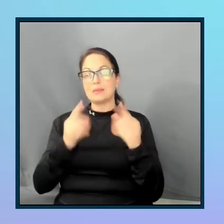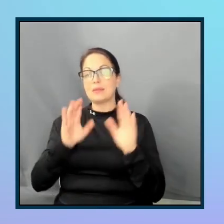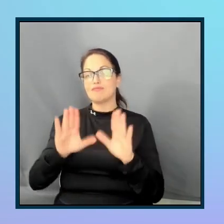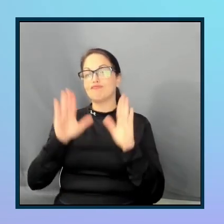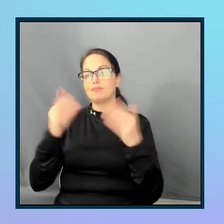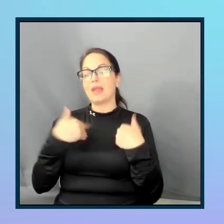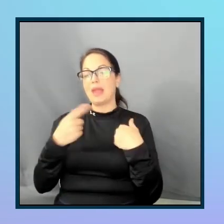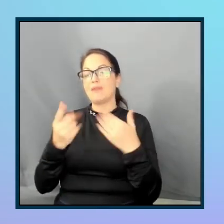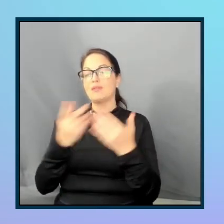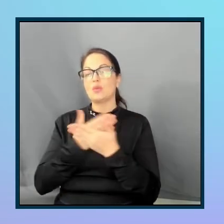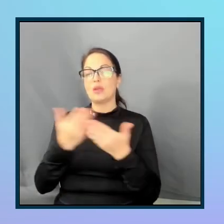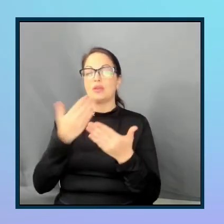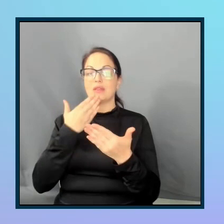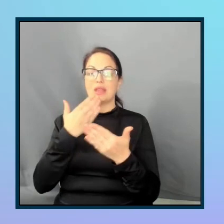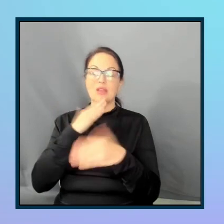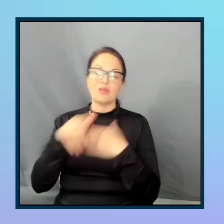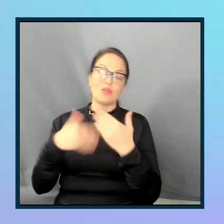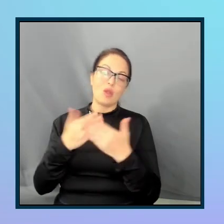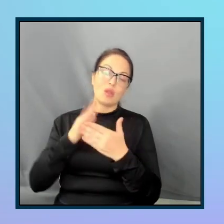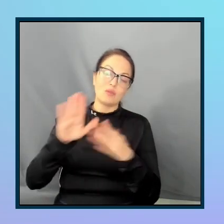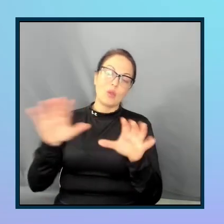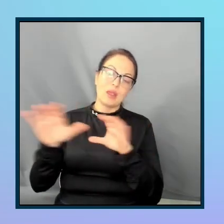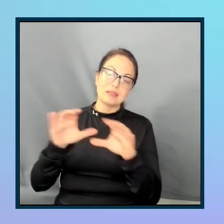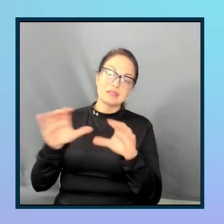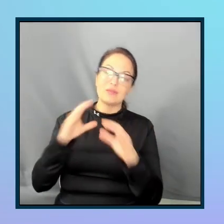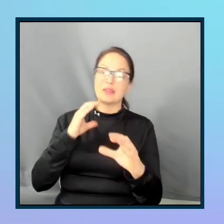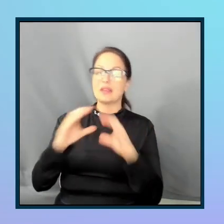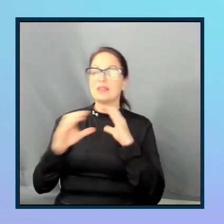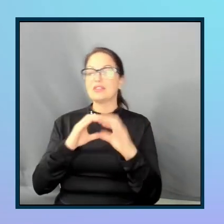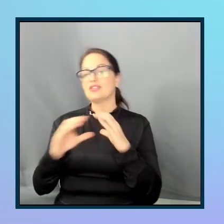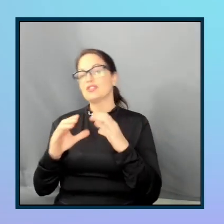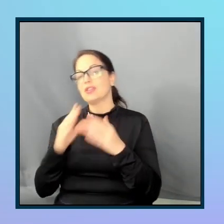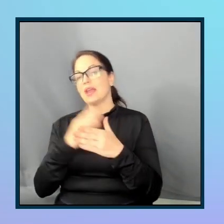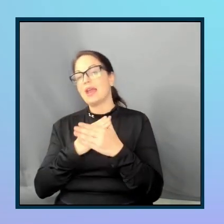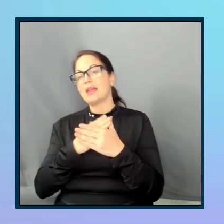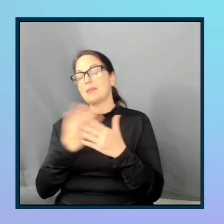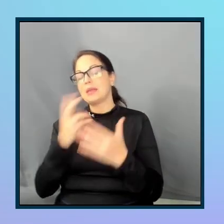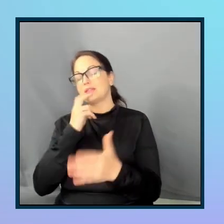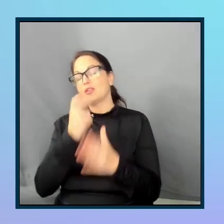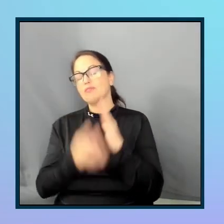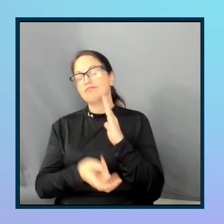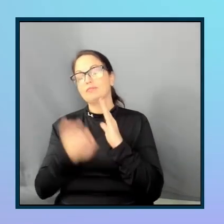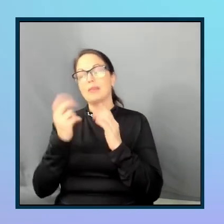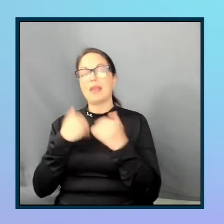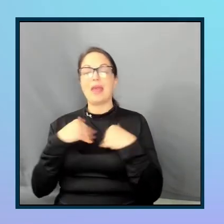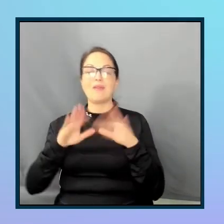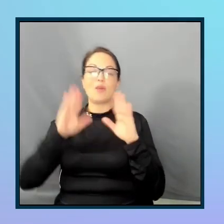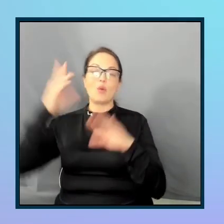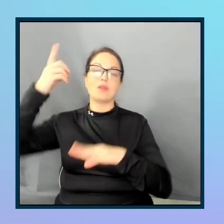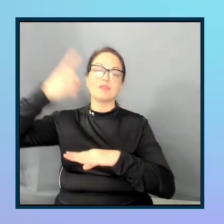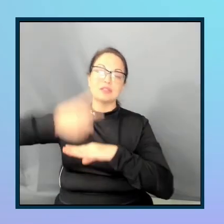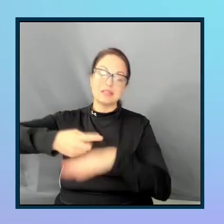Thank you for all of your activity in the chats, and being so engaged. Have a wonderful rest of your day.